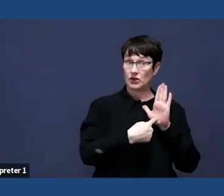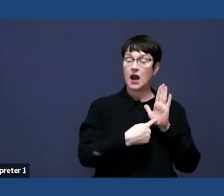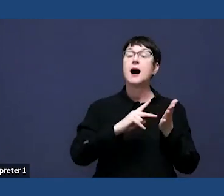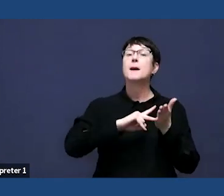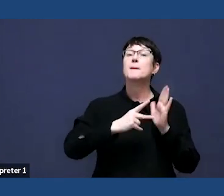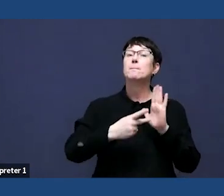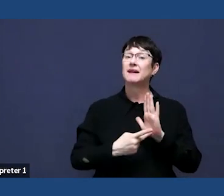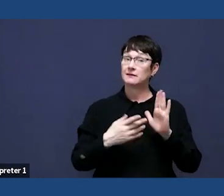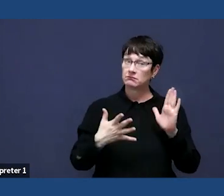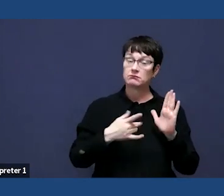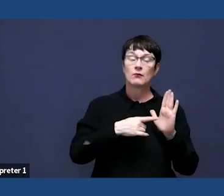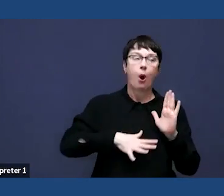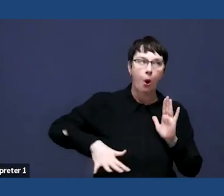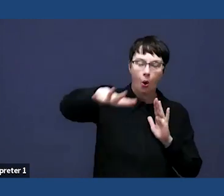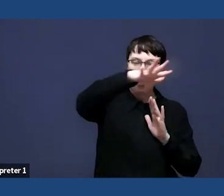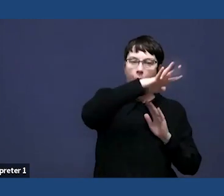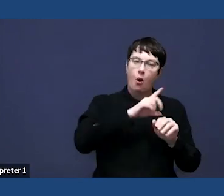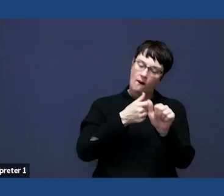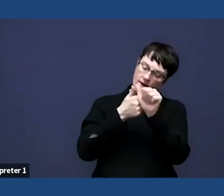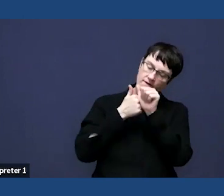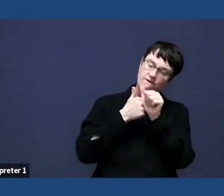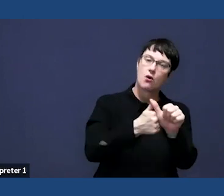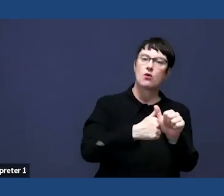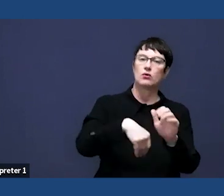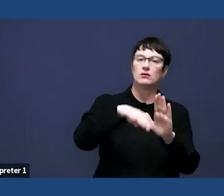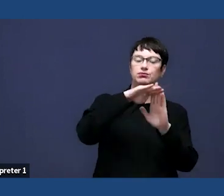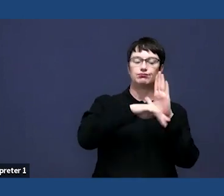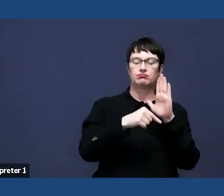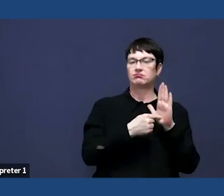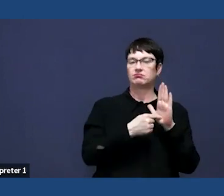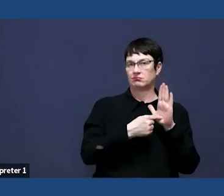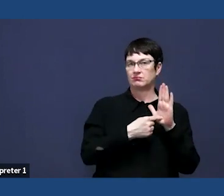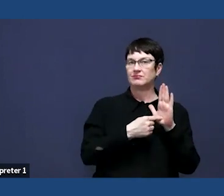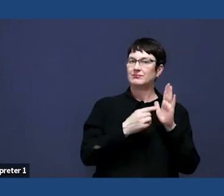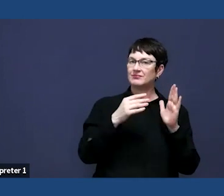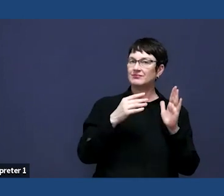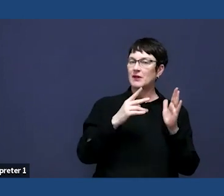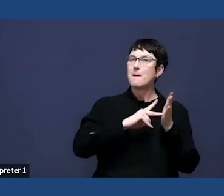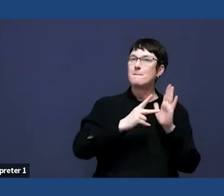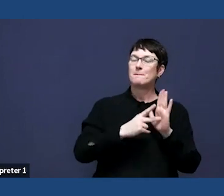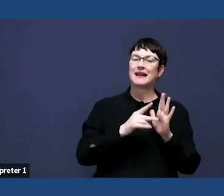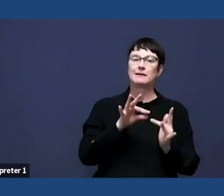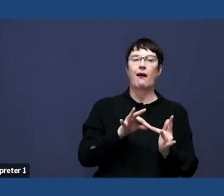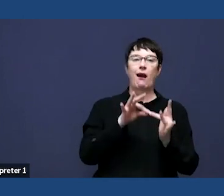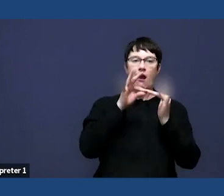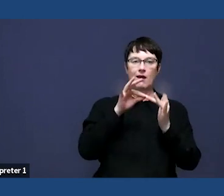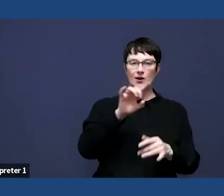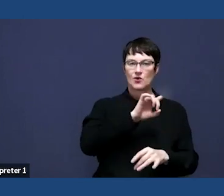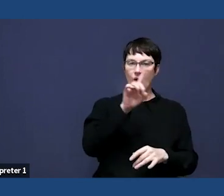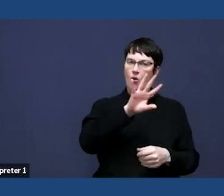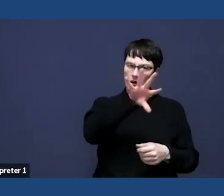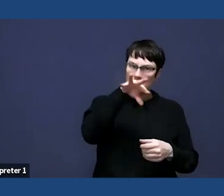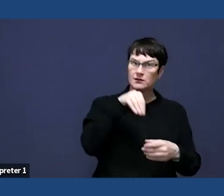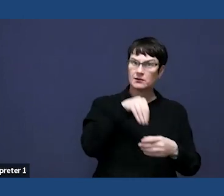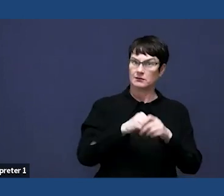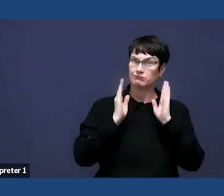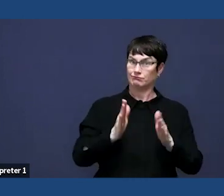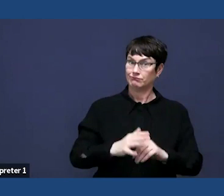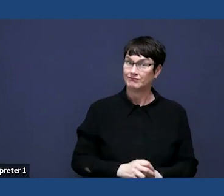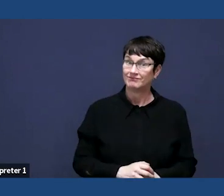Well, thank you so much for bringing back to why we're here today.